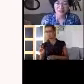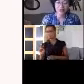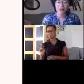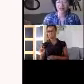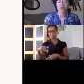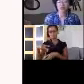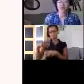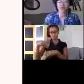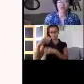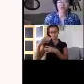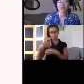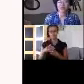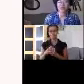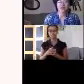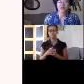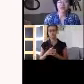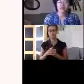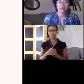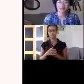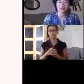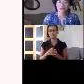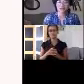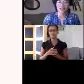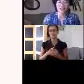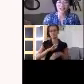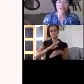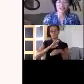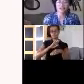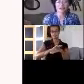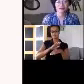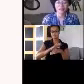go beyond consulting and intentional and transformative actions?”